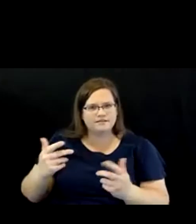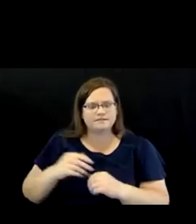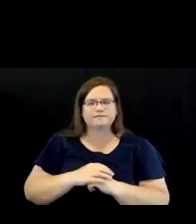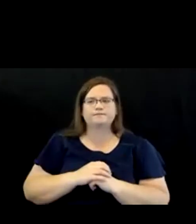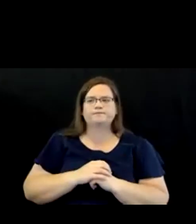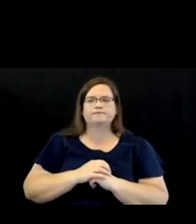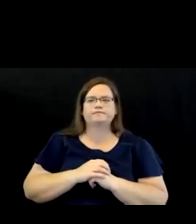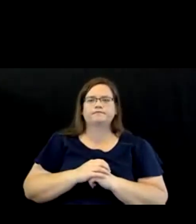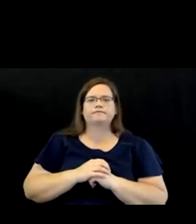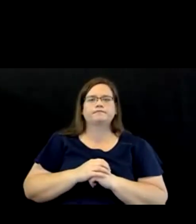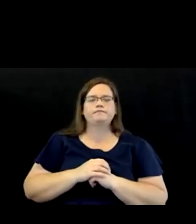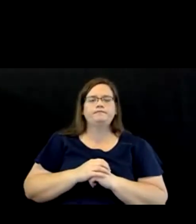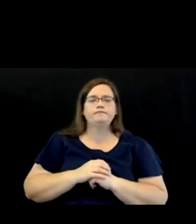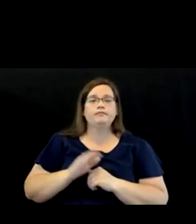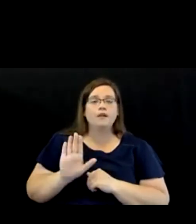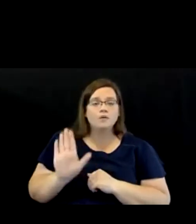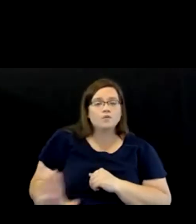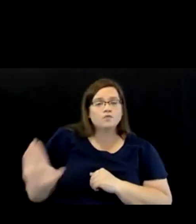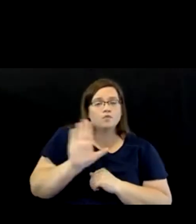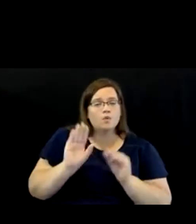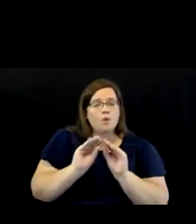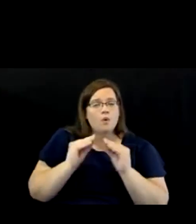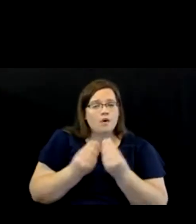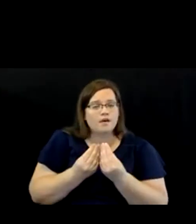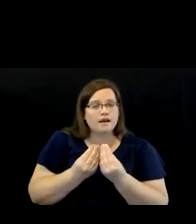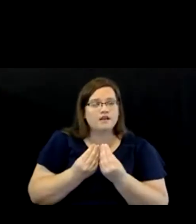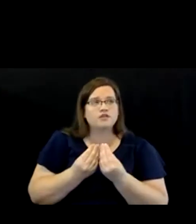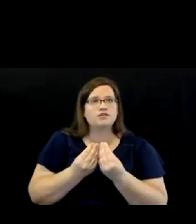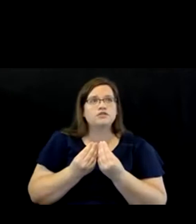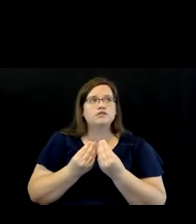organization's skills and sort of gaps or barriers